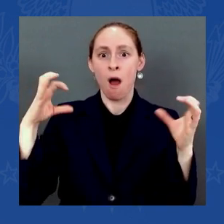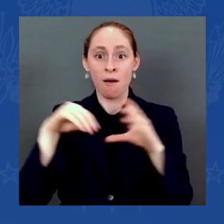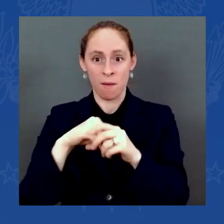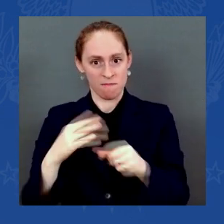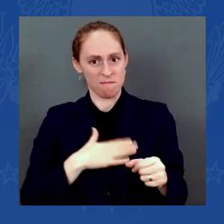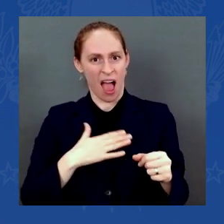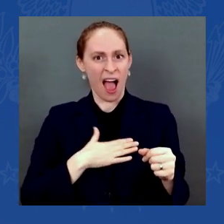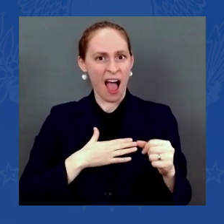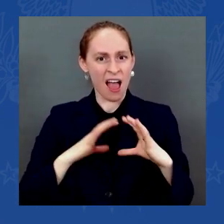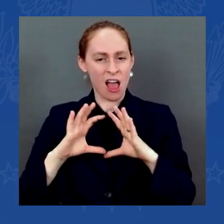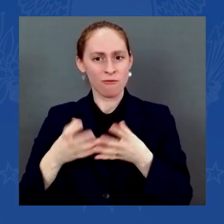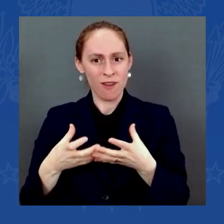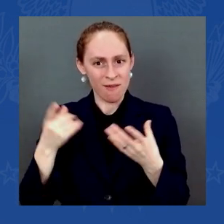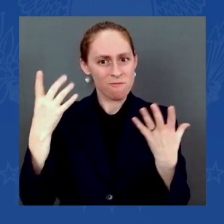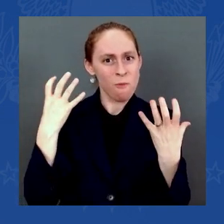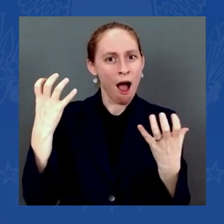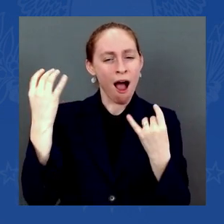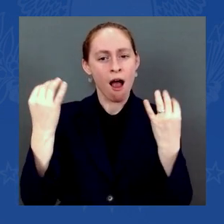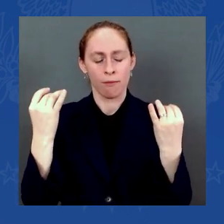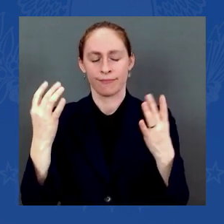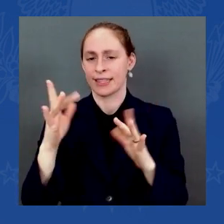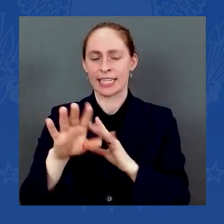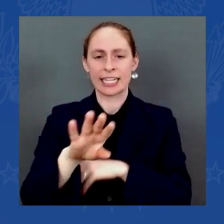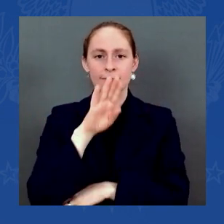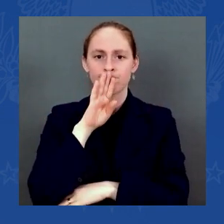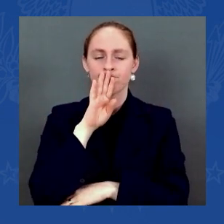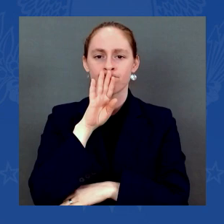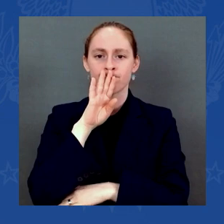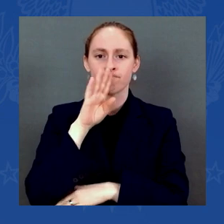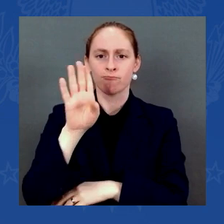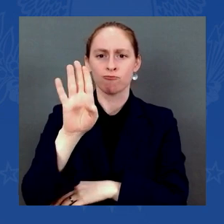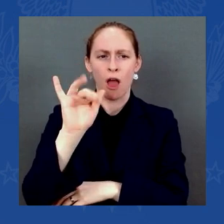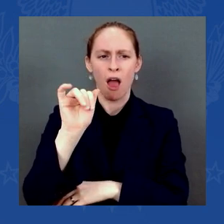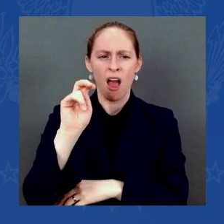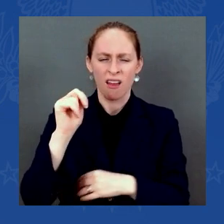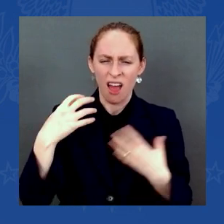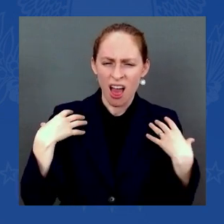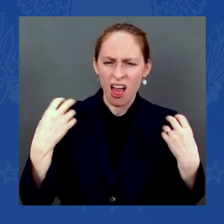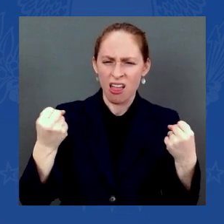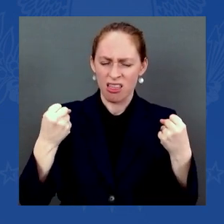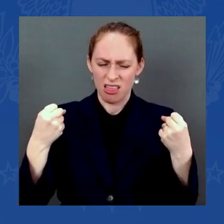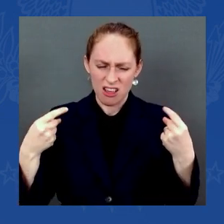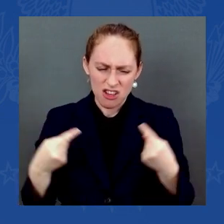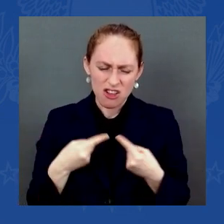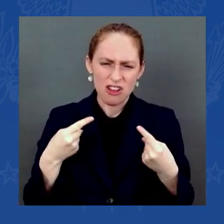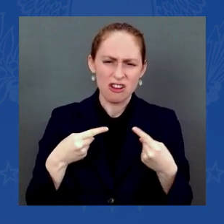Within days of welcoming baby Naomi, Brian was diagnosed with ALS at the age of 36